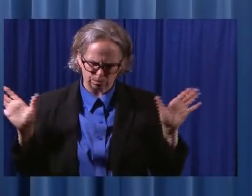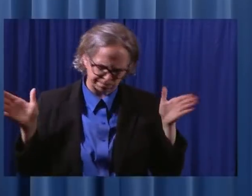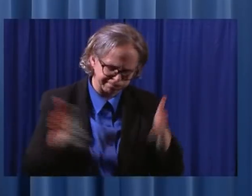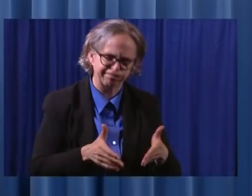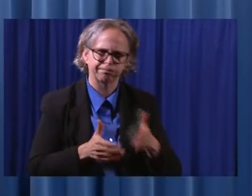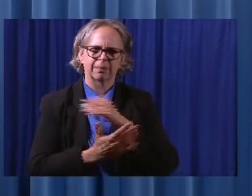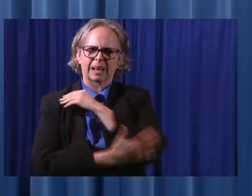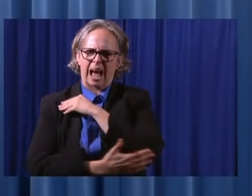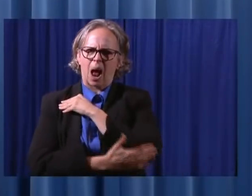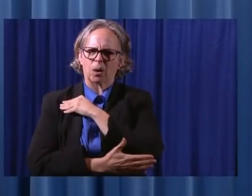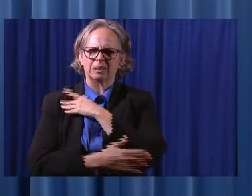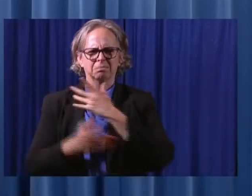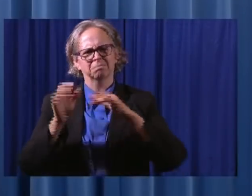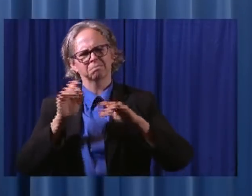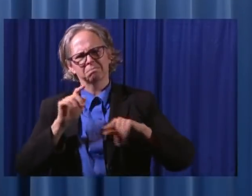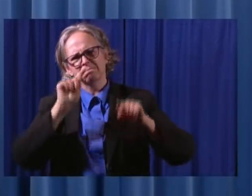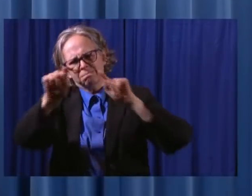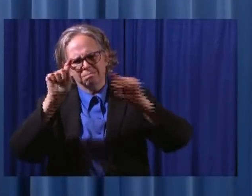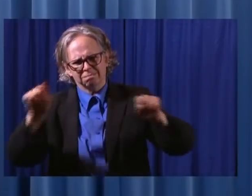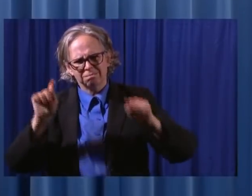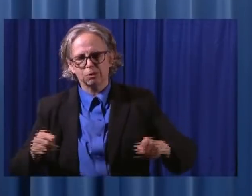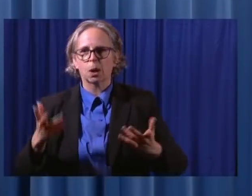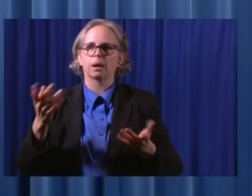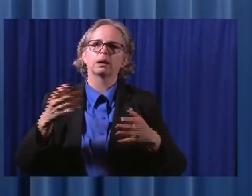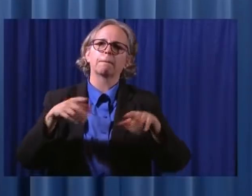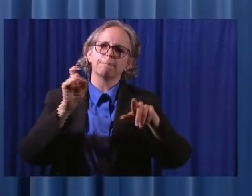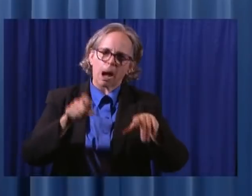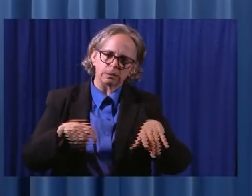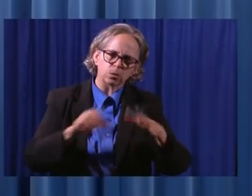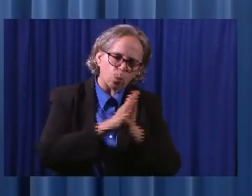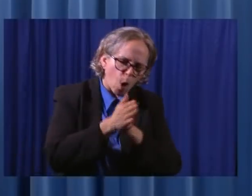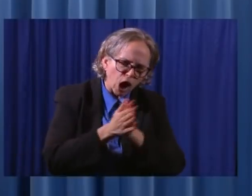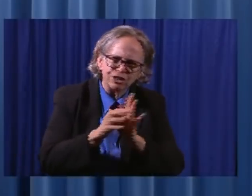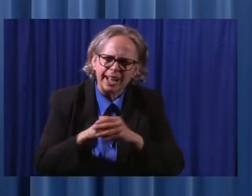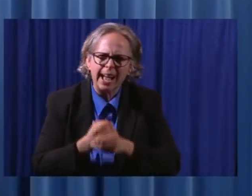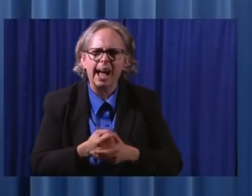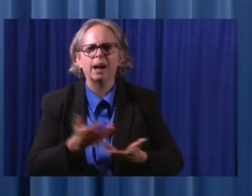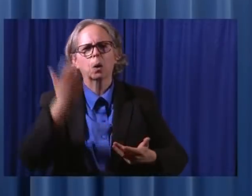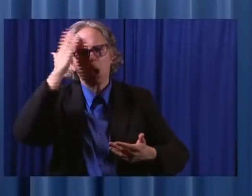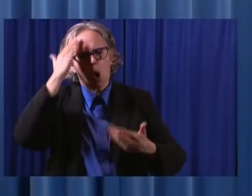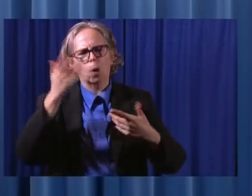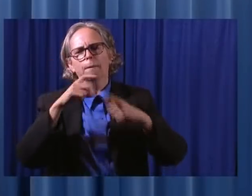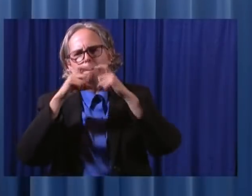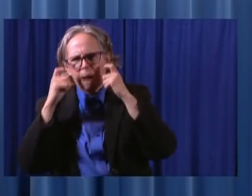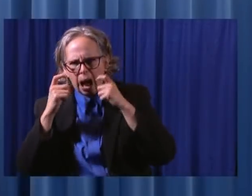IT IS BASED UPON A PROMISE THAT WE HAVE SOME THINGS IN COMMON.